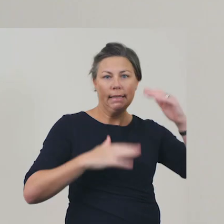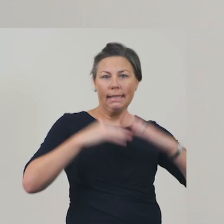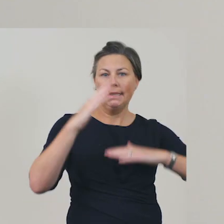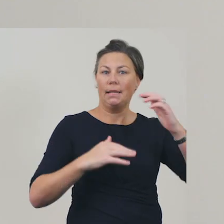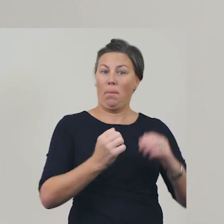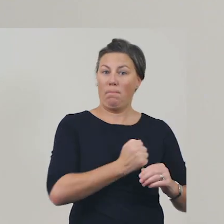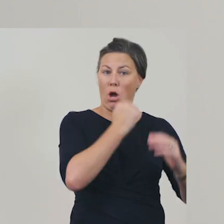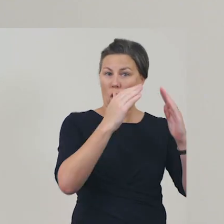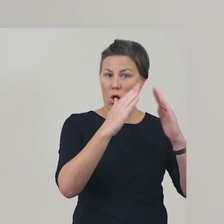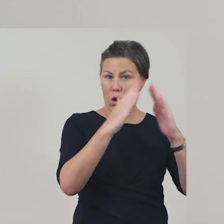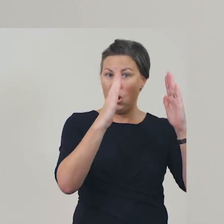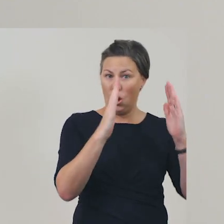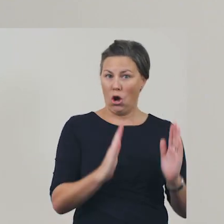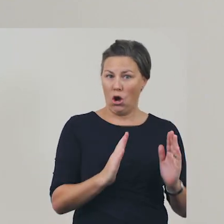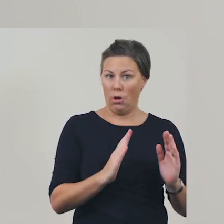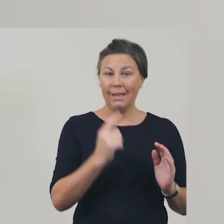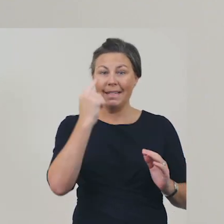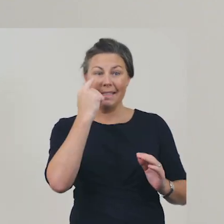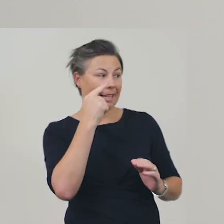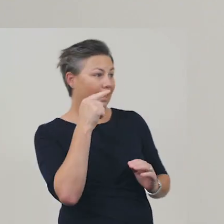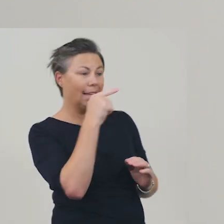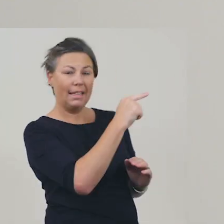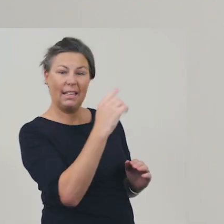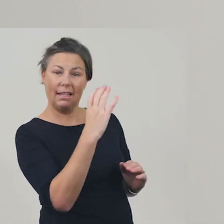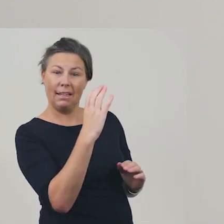In the first box on my retell plan, I have written: